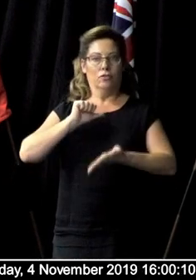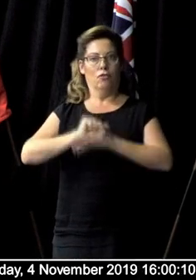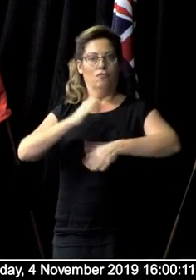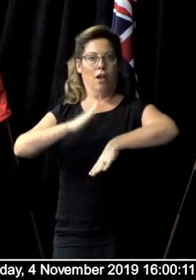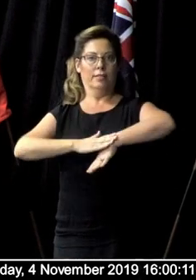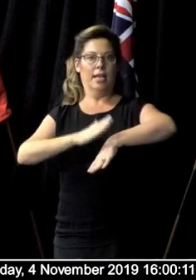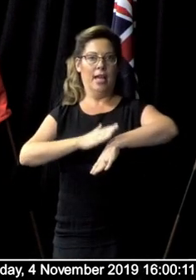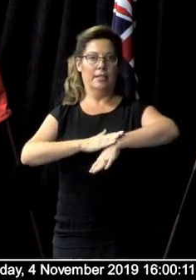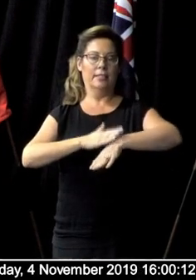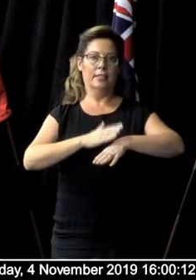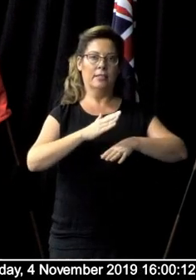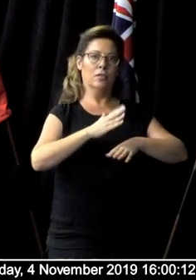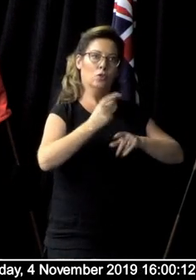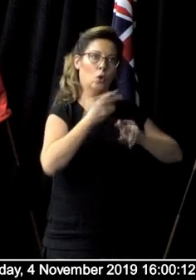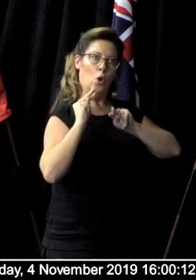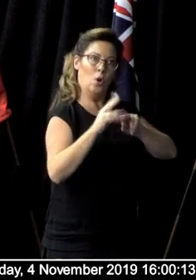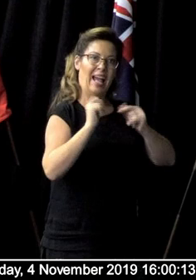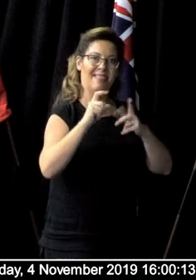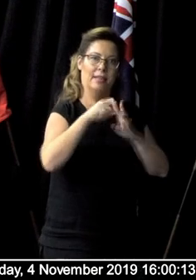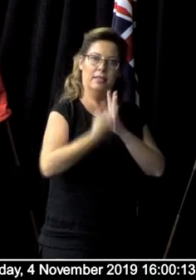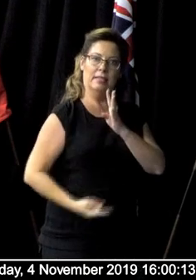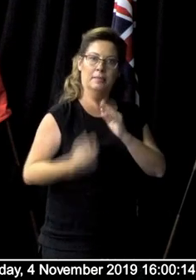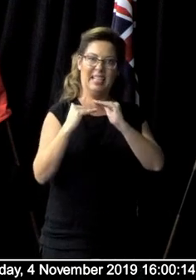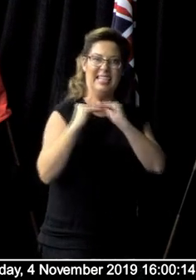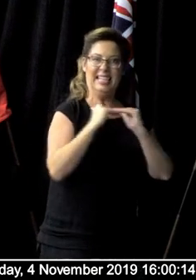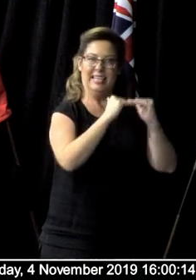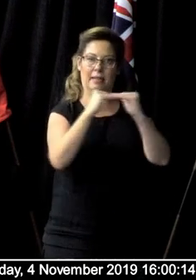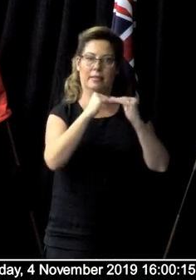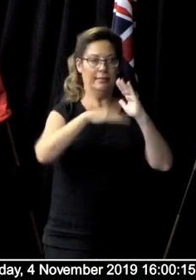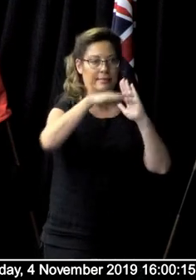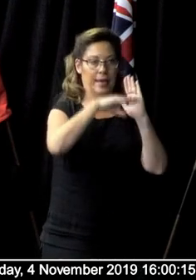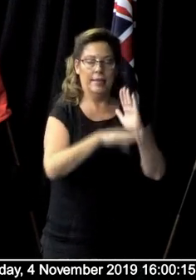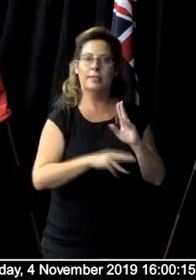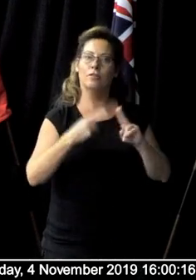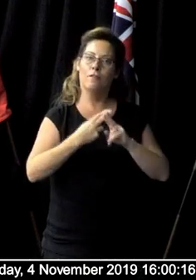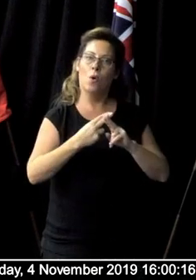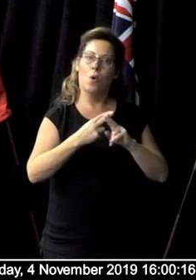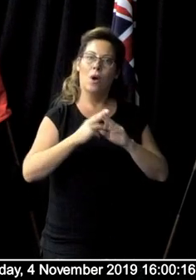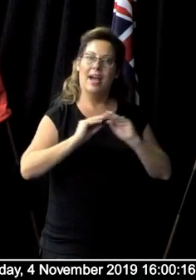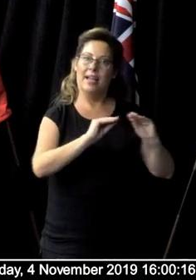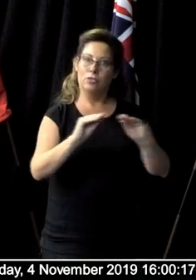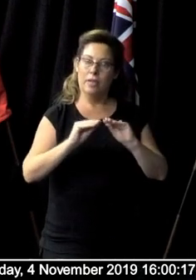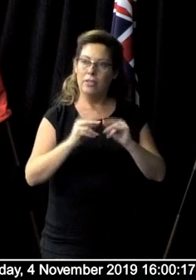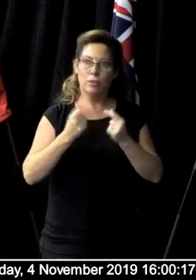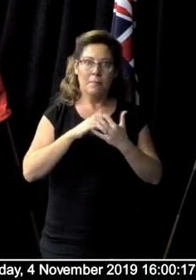for Education and how they describe particularly consultation with families.